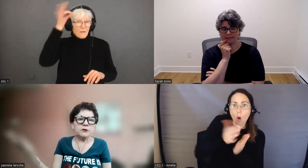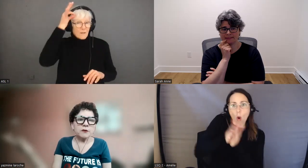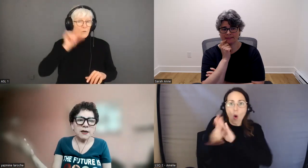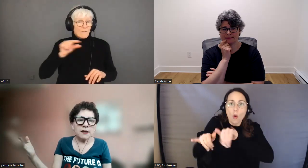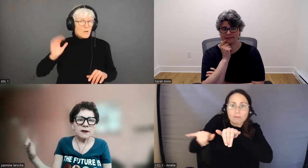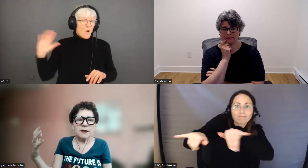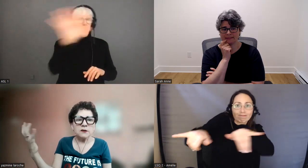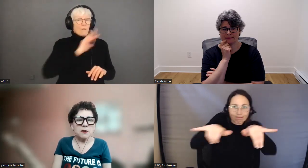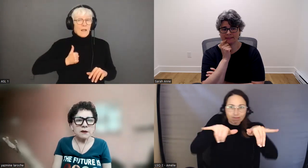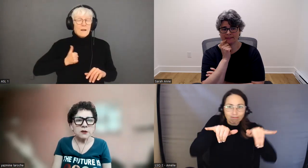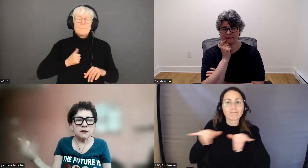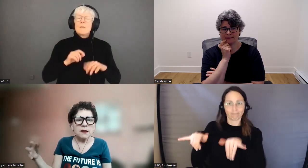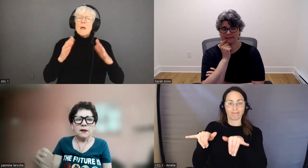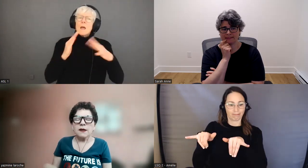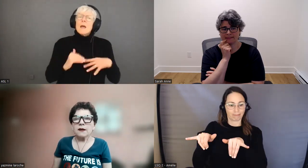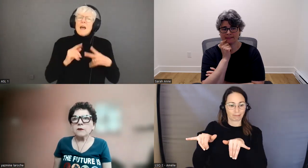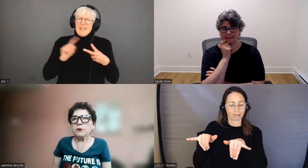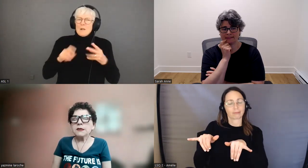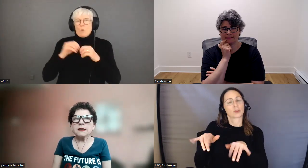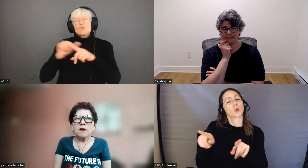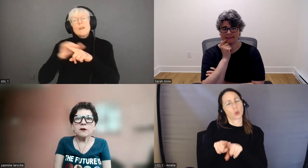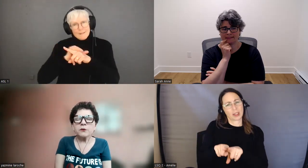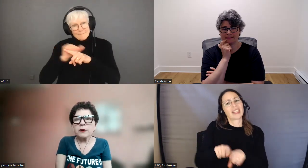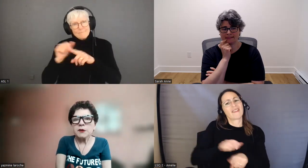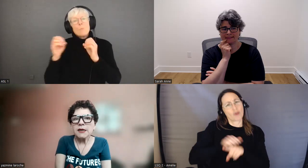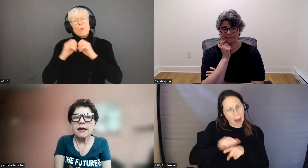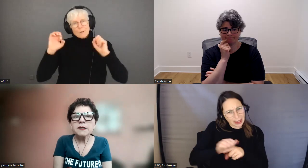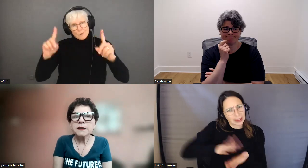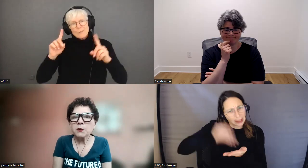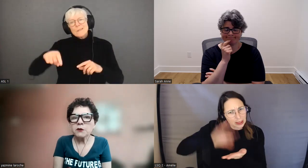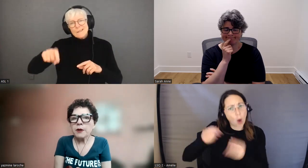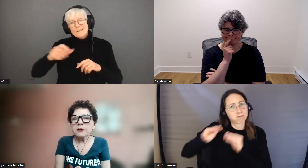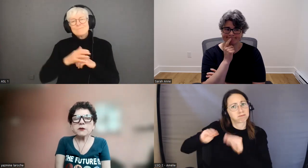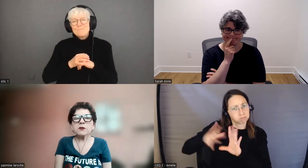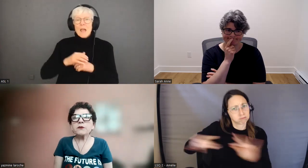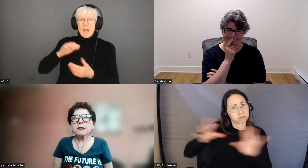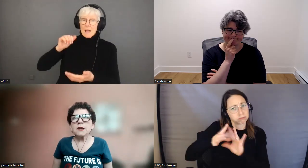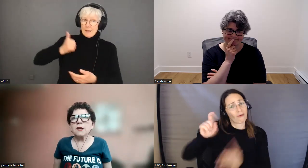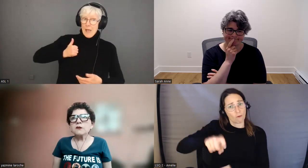training and education uh we did a lot of work with the Canada School of Public Service